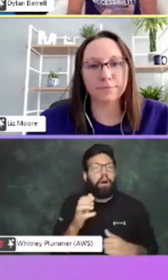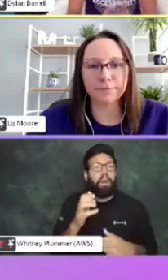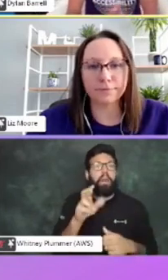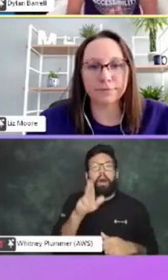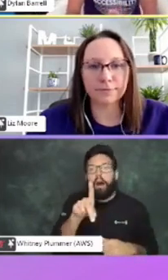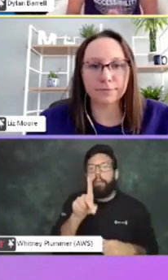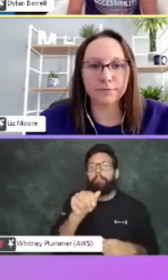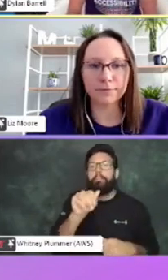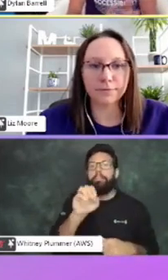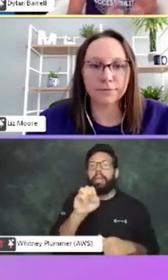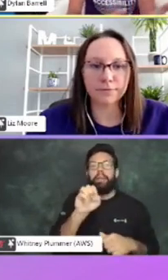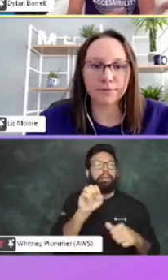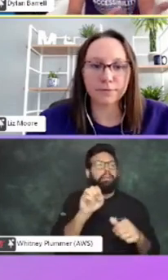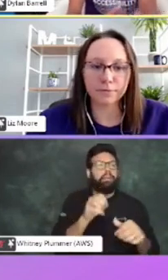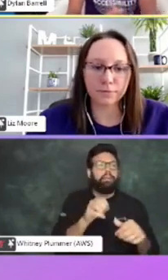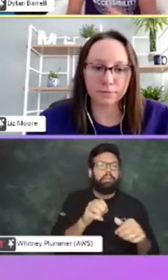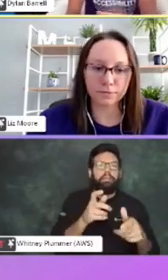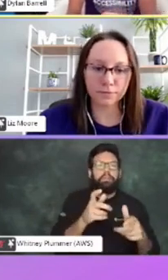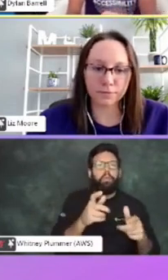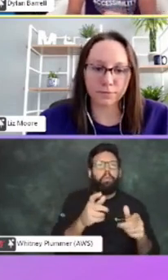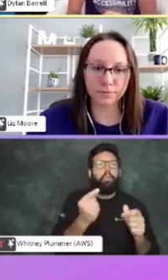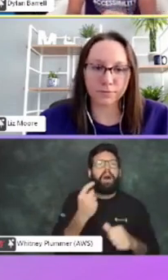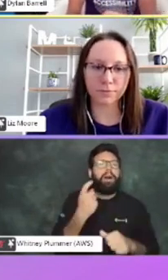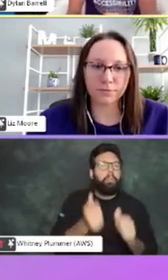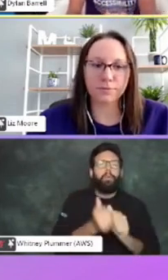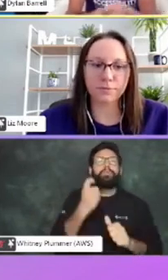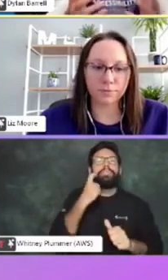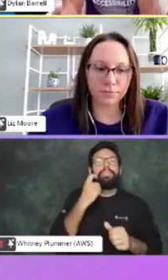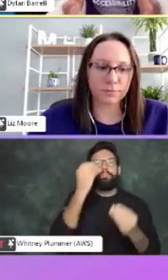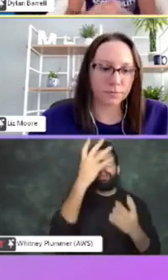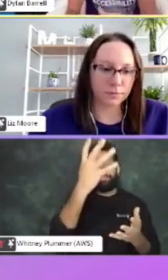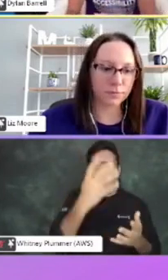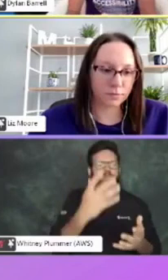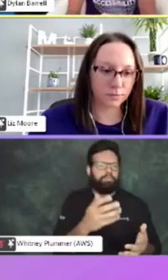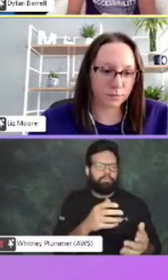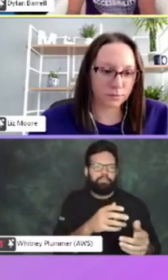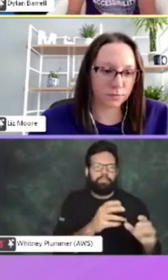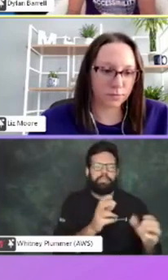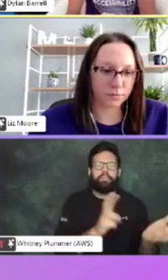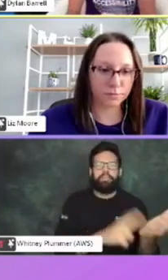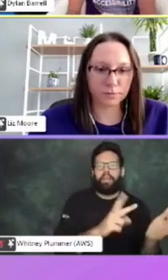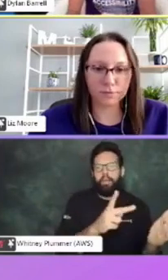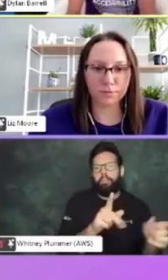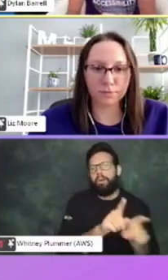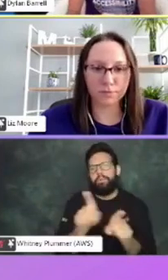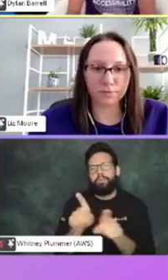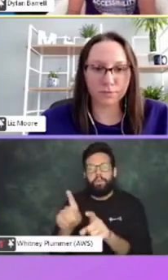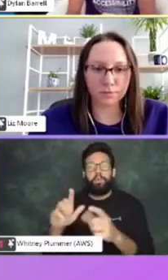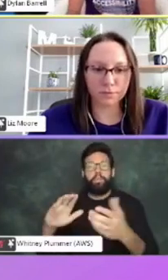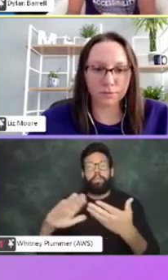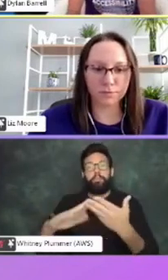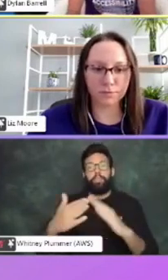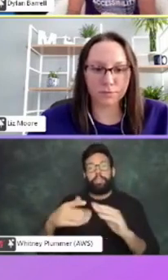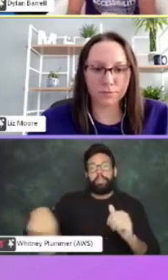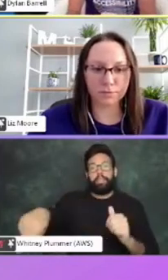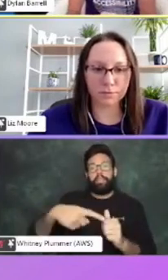The other thing you can do is join the axe community Slack and you can have conversations with the whole product team there